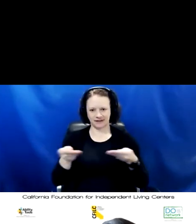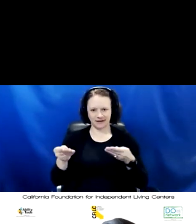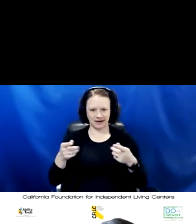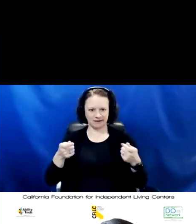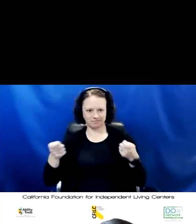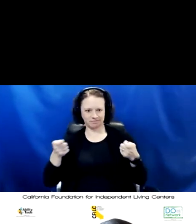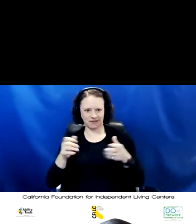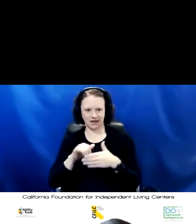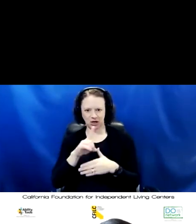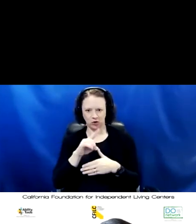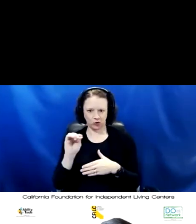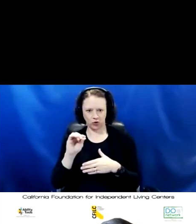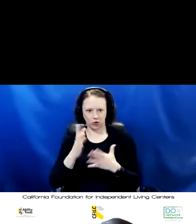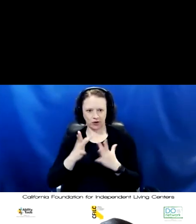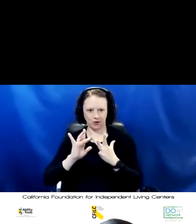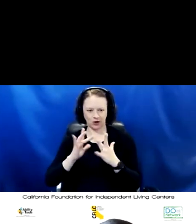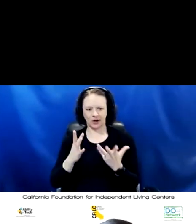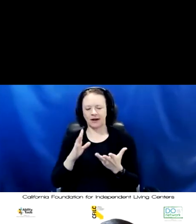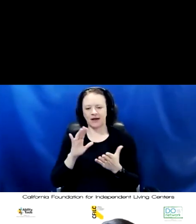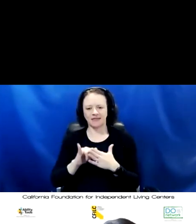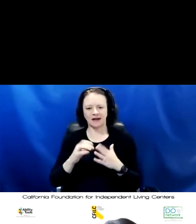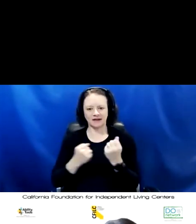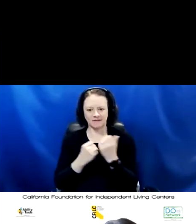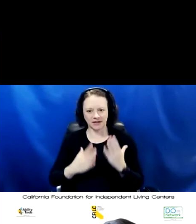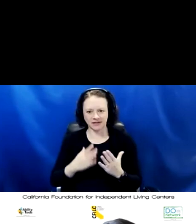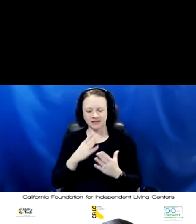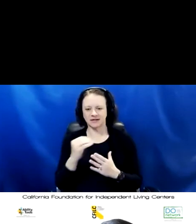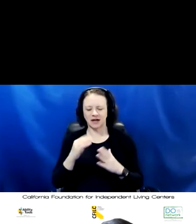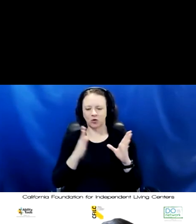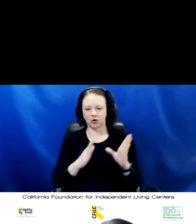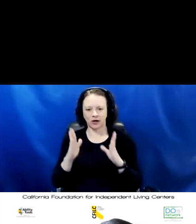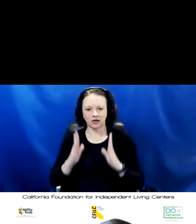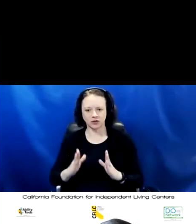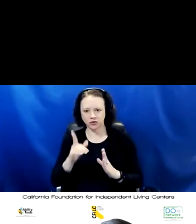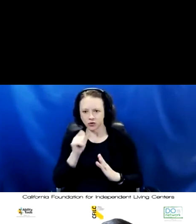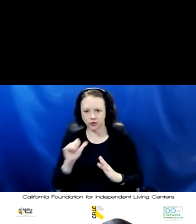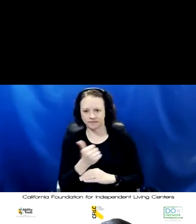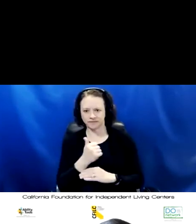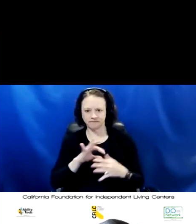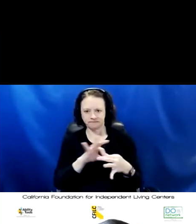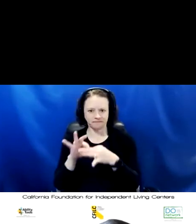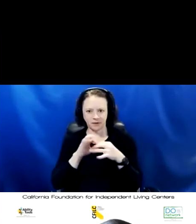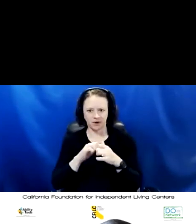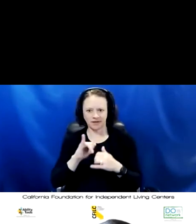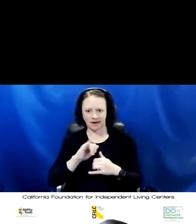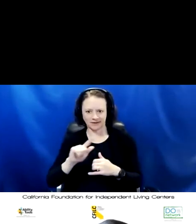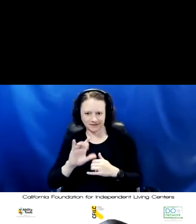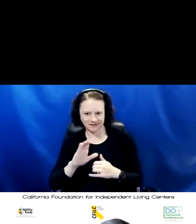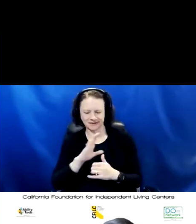and organizers connected to independent living centers who have been working very diligently on putting together